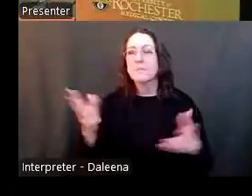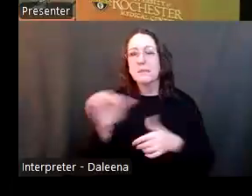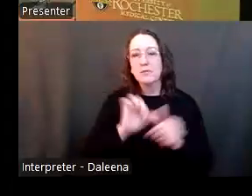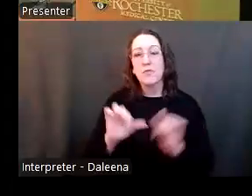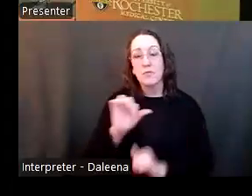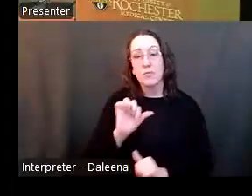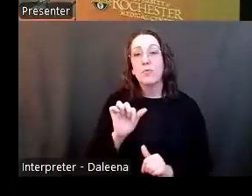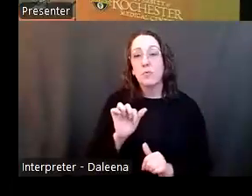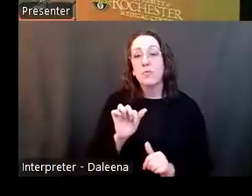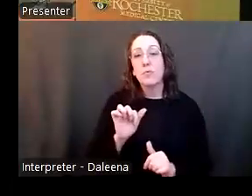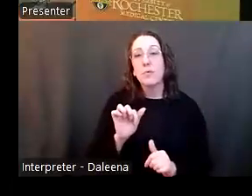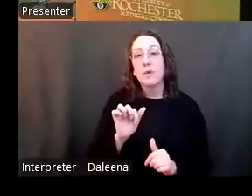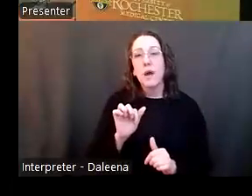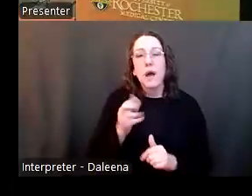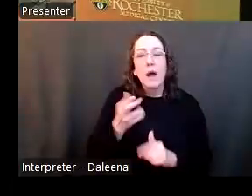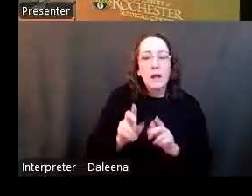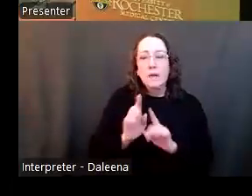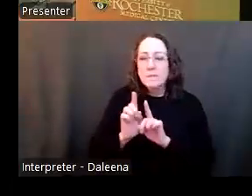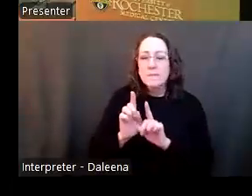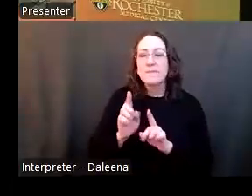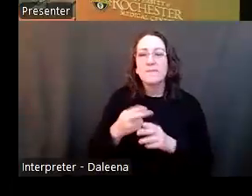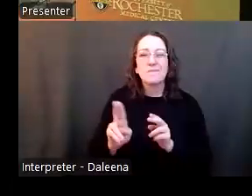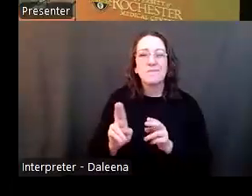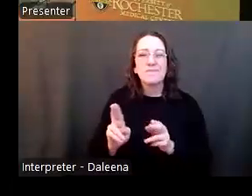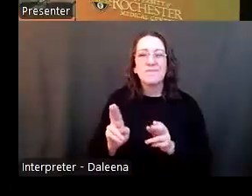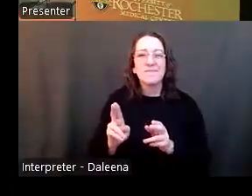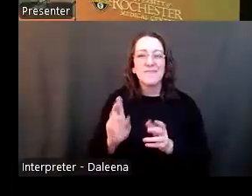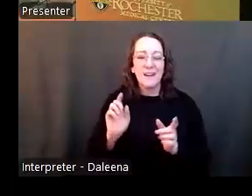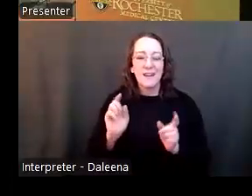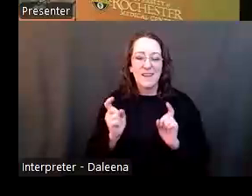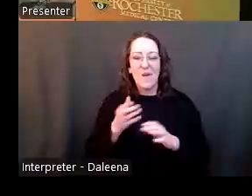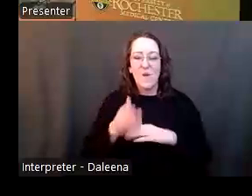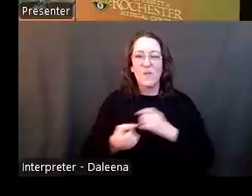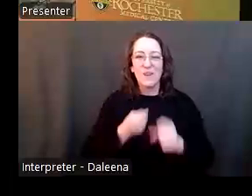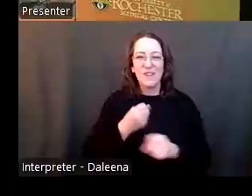and then they do a little Shadow which this has adapted over the years and changed based on what